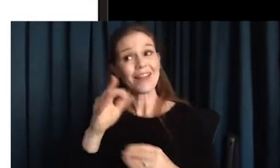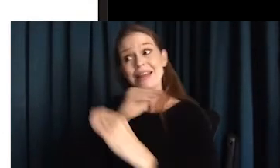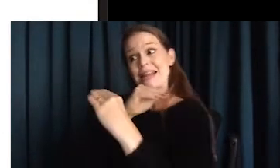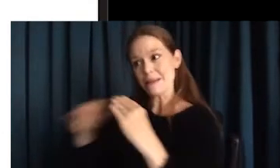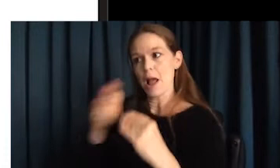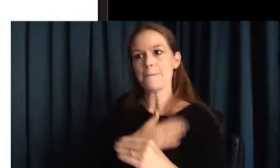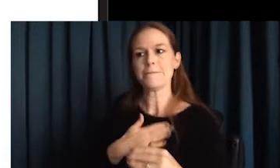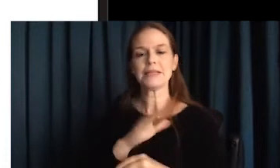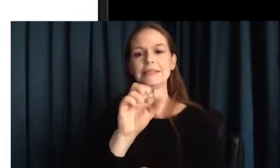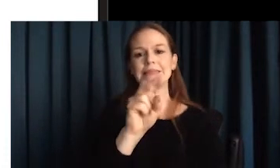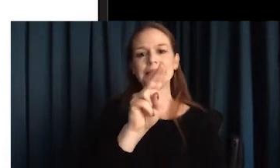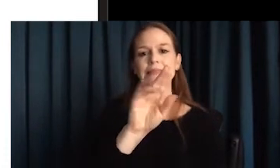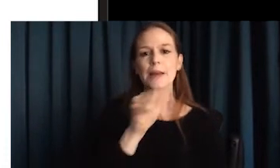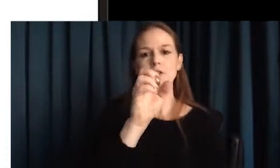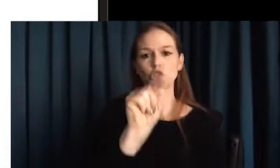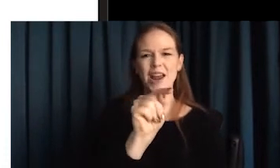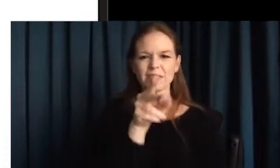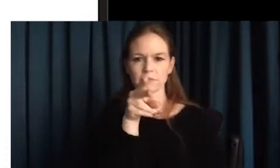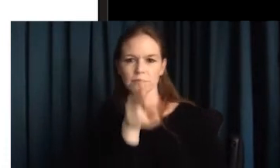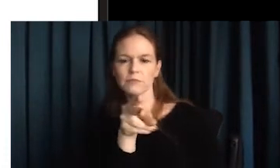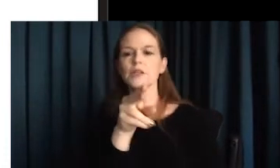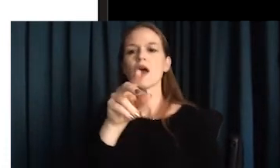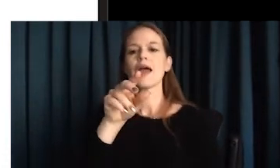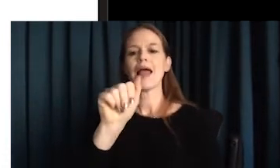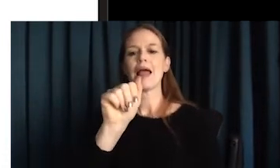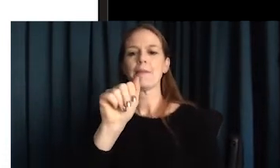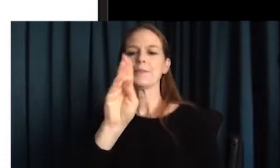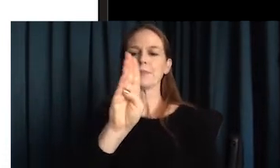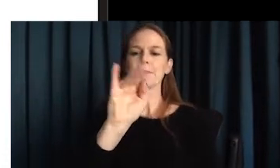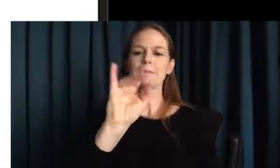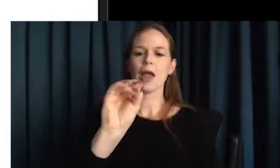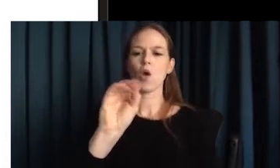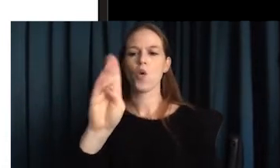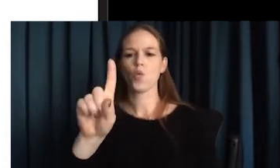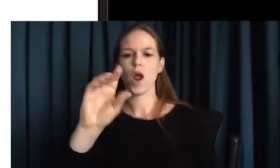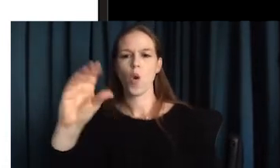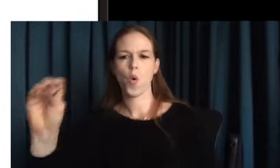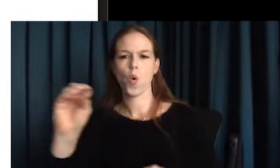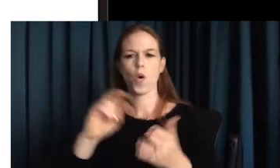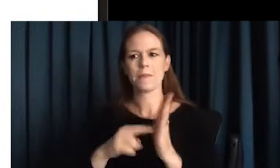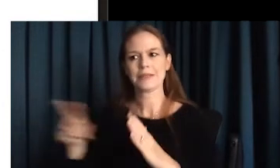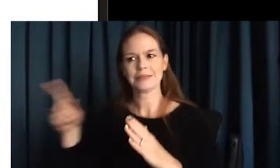And that will help him when he's checking his emails to filter through and make sure that he can respond to his students quickly.